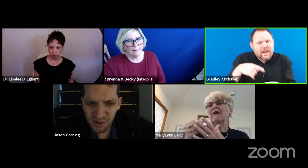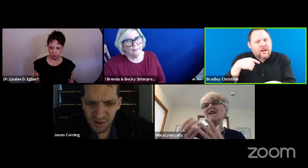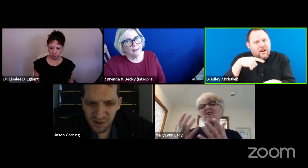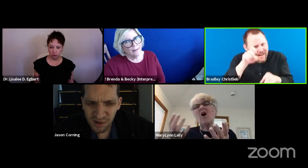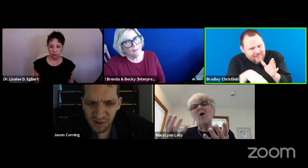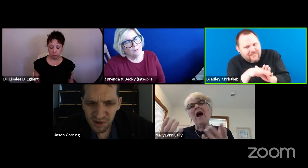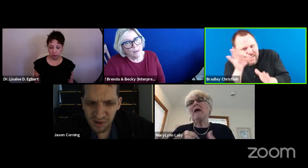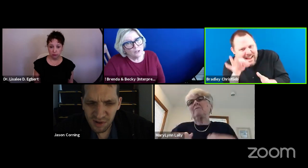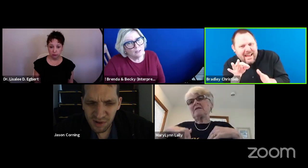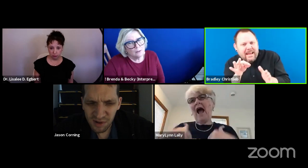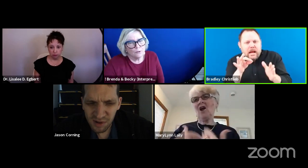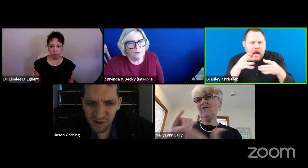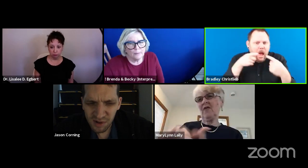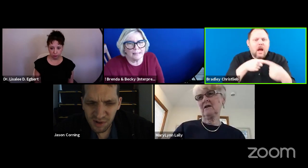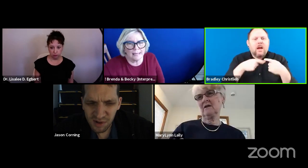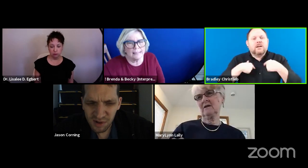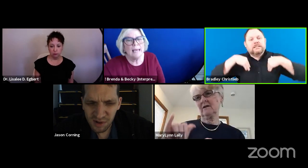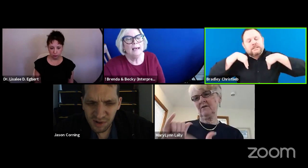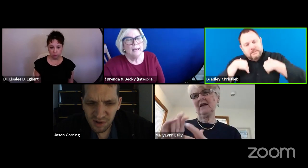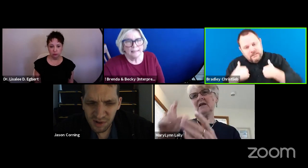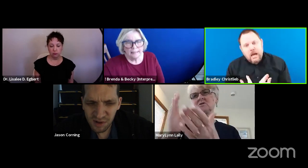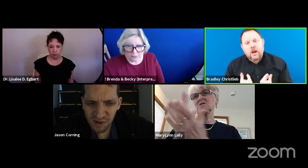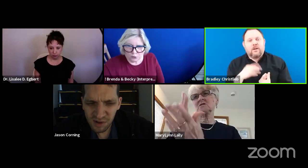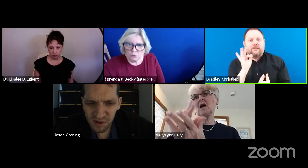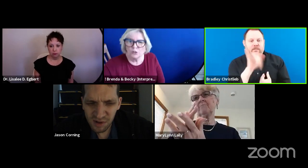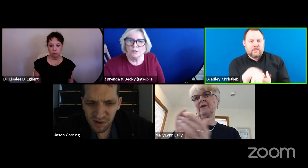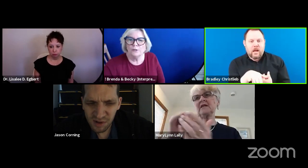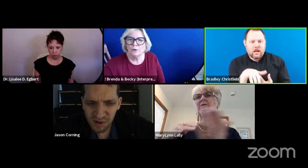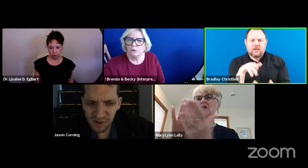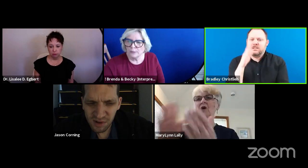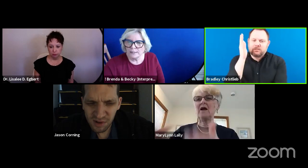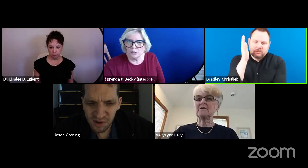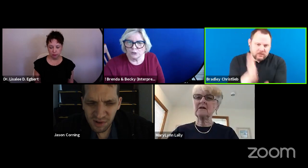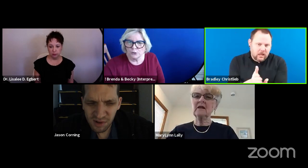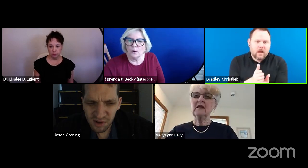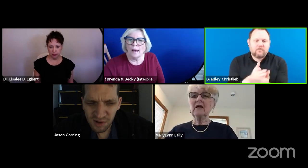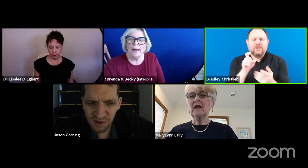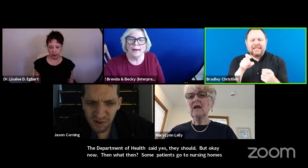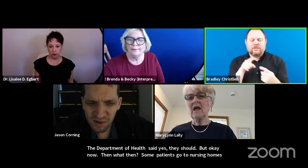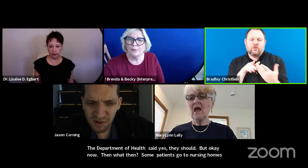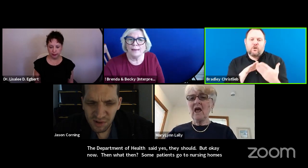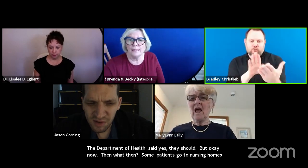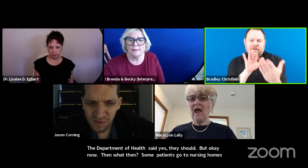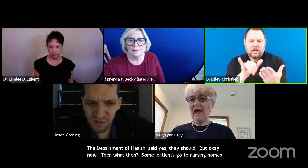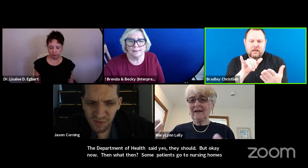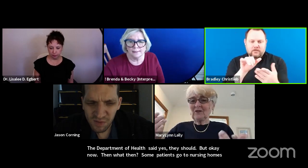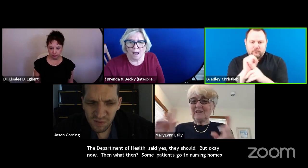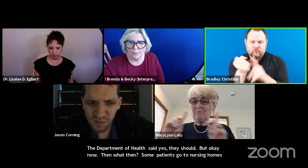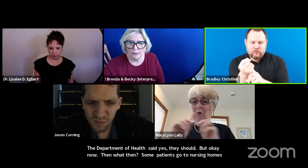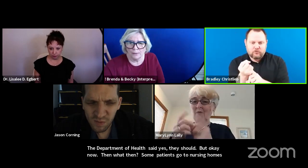And the family says, yes, you should, you need to, and that needs to stop.